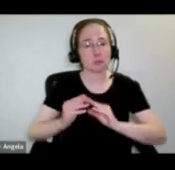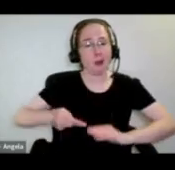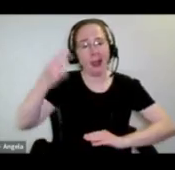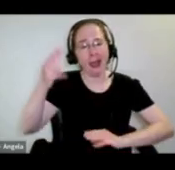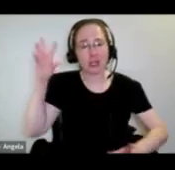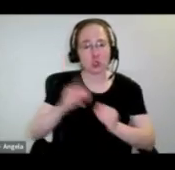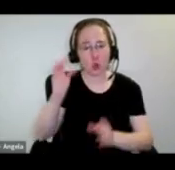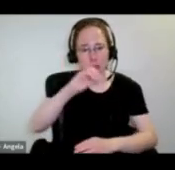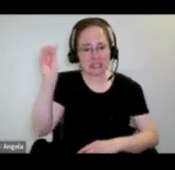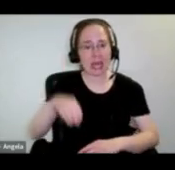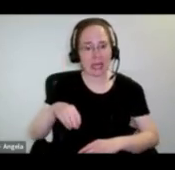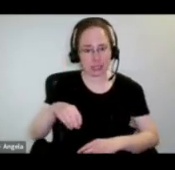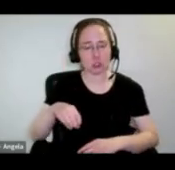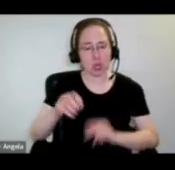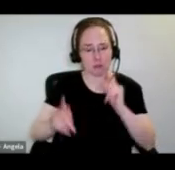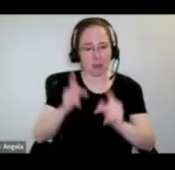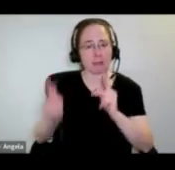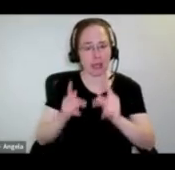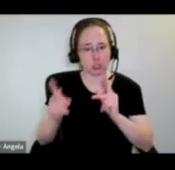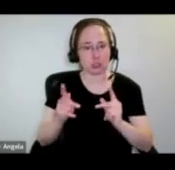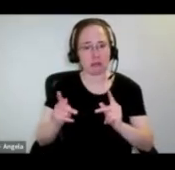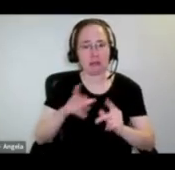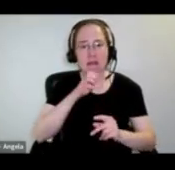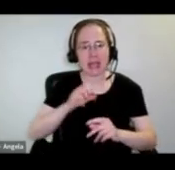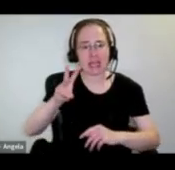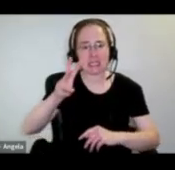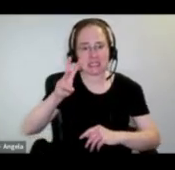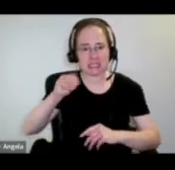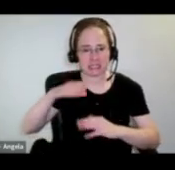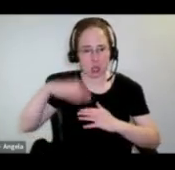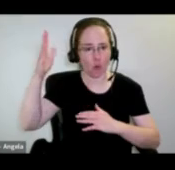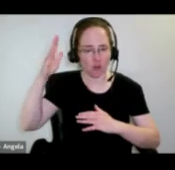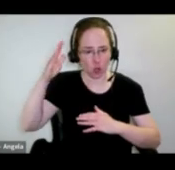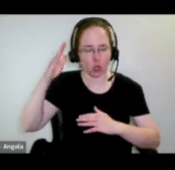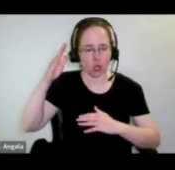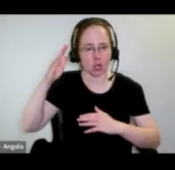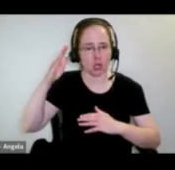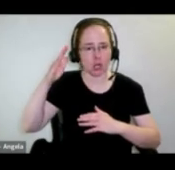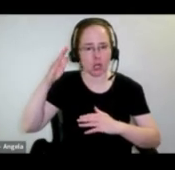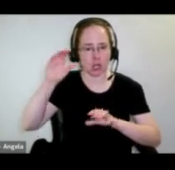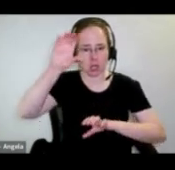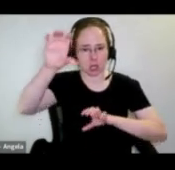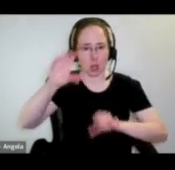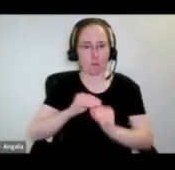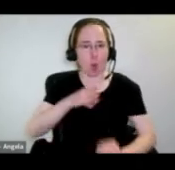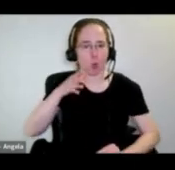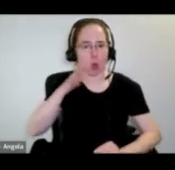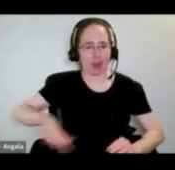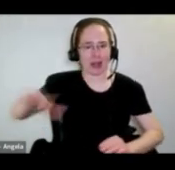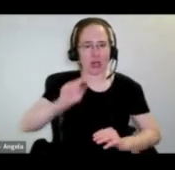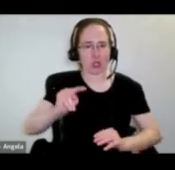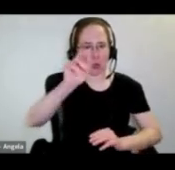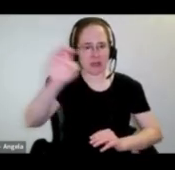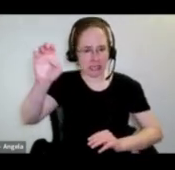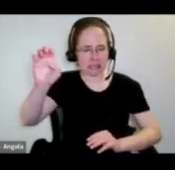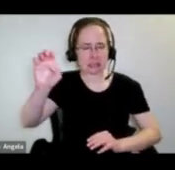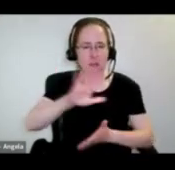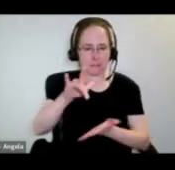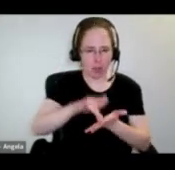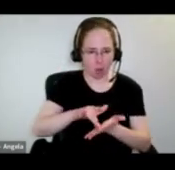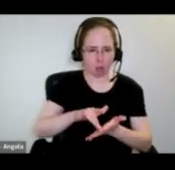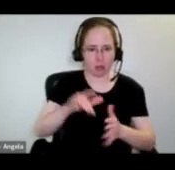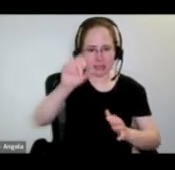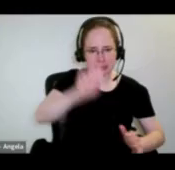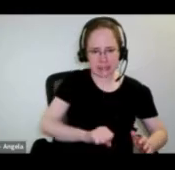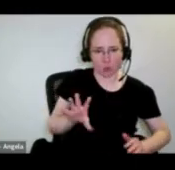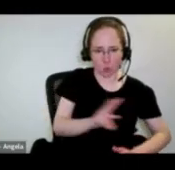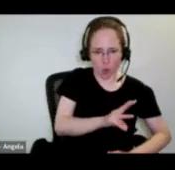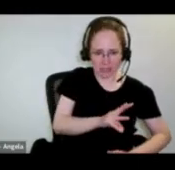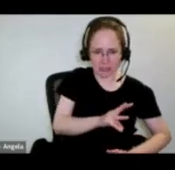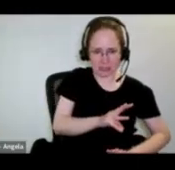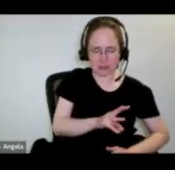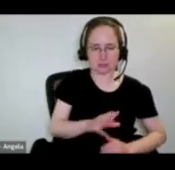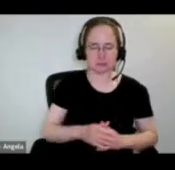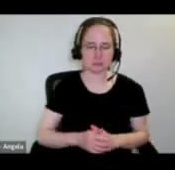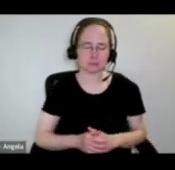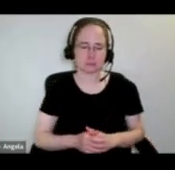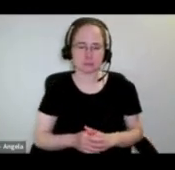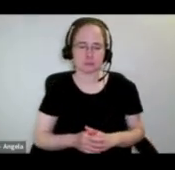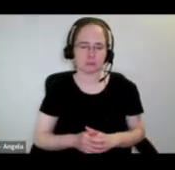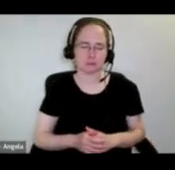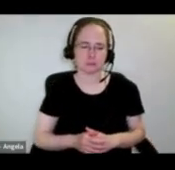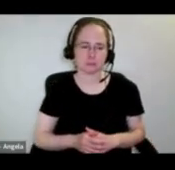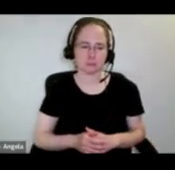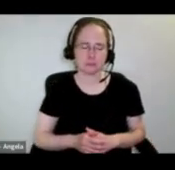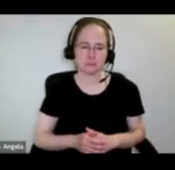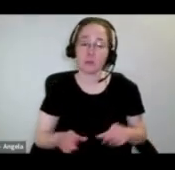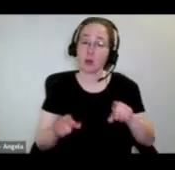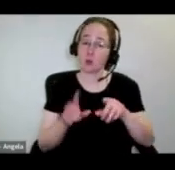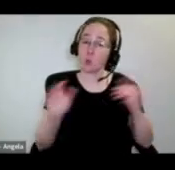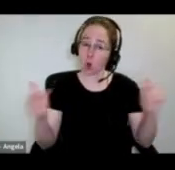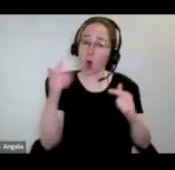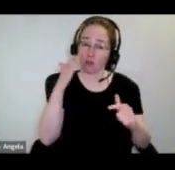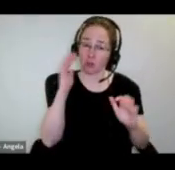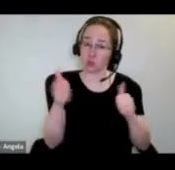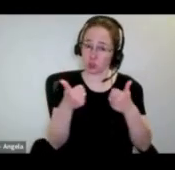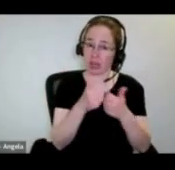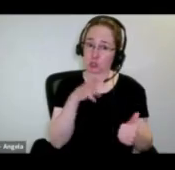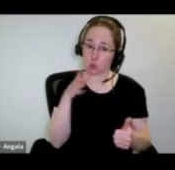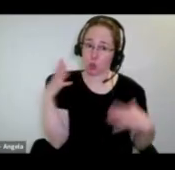David Watkins: But if you look at the second image, that shows higher total percentages of the population aged 60 and over are concentrated in more rural areas, in the northeast, middle, and far southwest corners of the state.